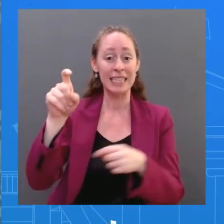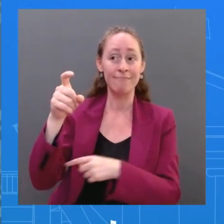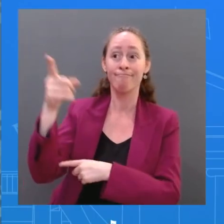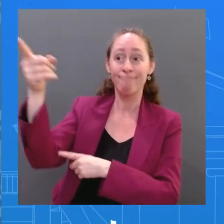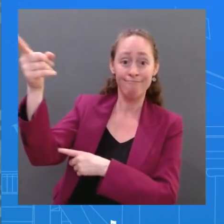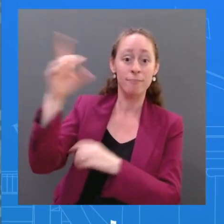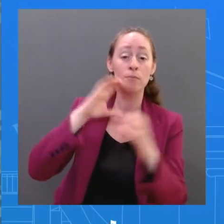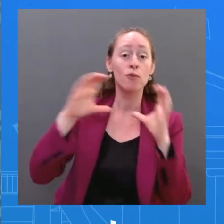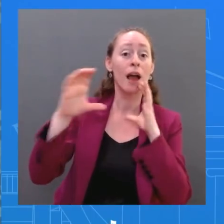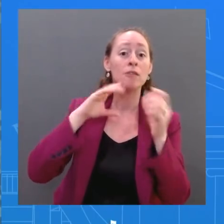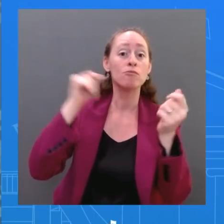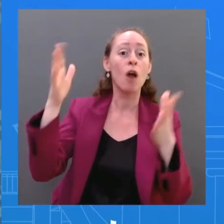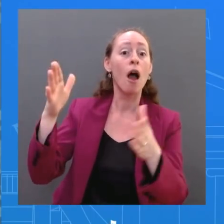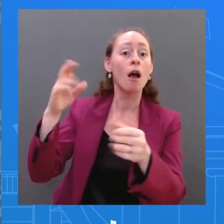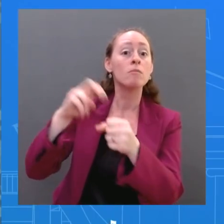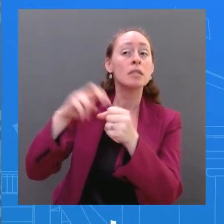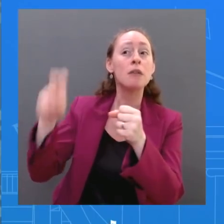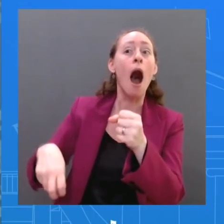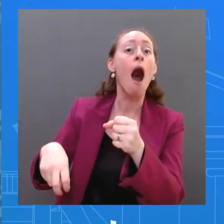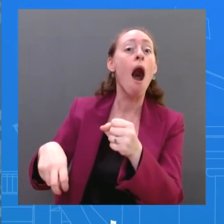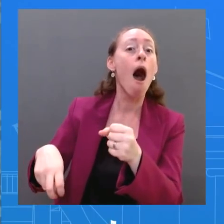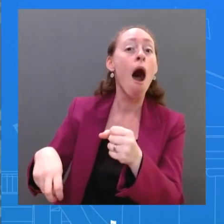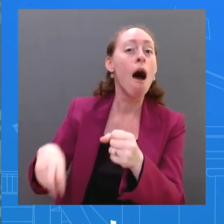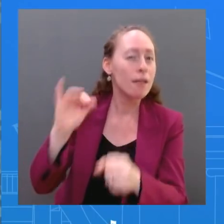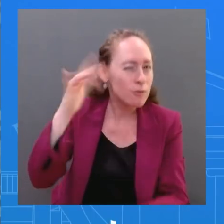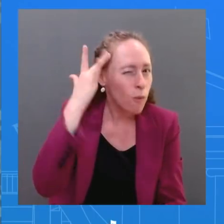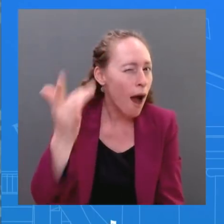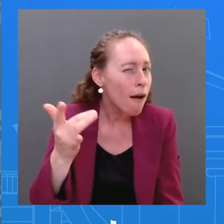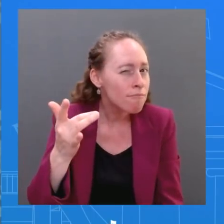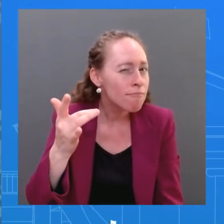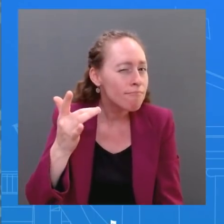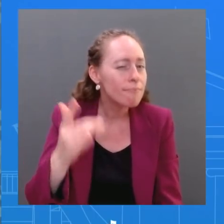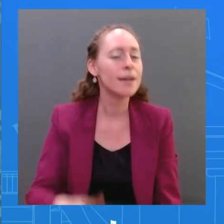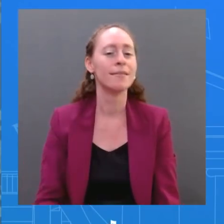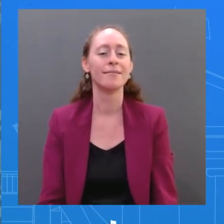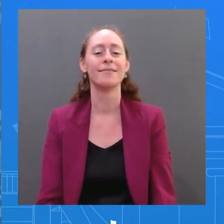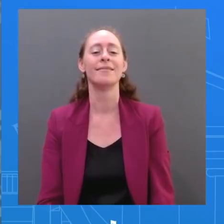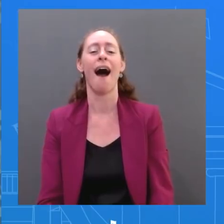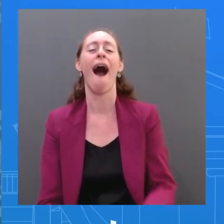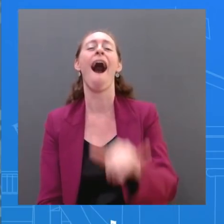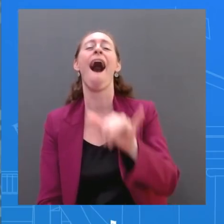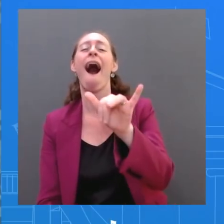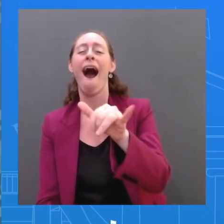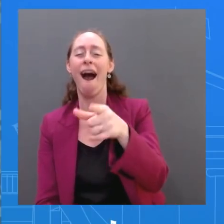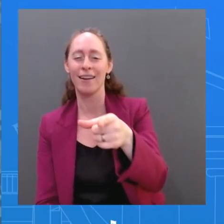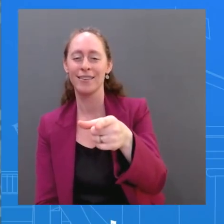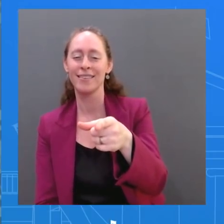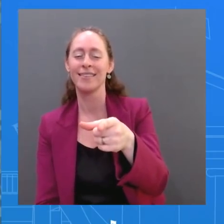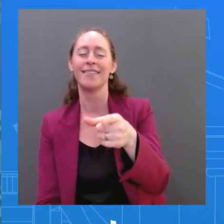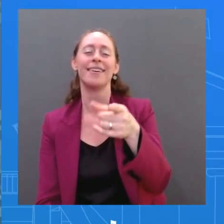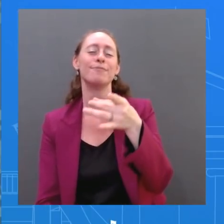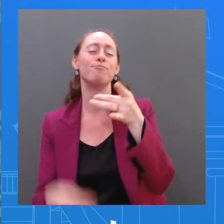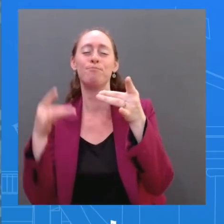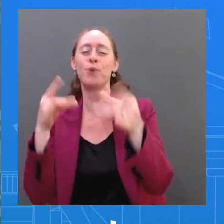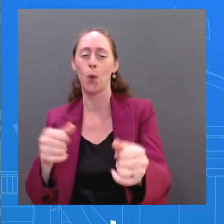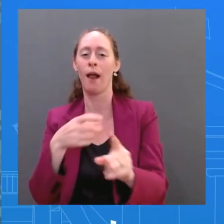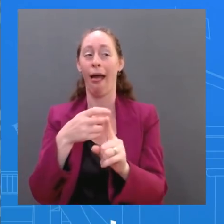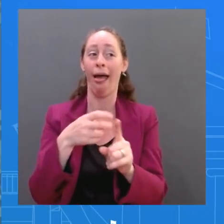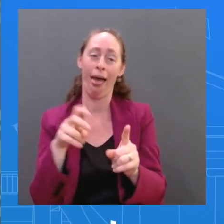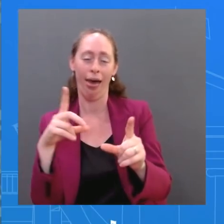Oh, that's very slick there of you, Peter. The Press: Well, why is she really leaving? Ms. Jean-Pierre: I mean -- well, she said why she is leaving. Look, let me just say something. The Press: No, but -- is it --